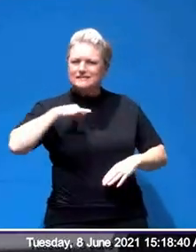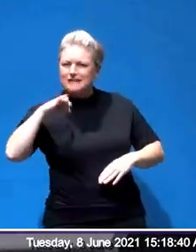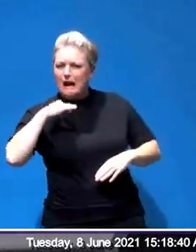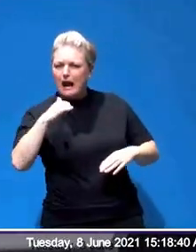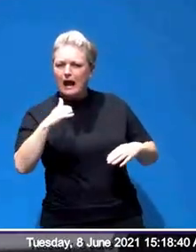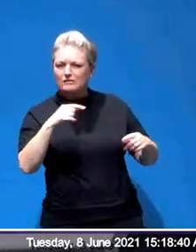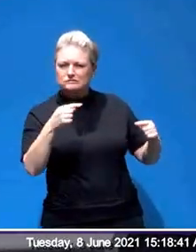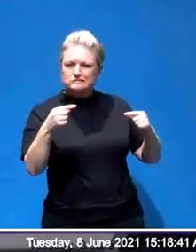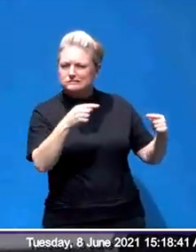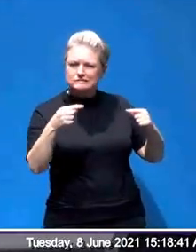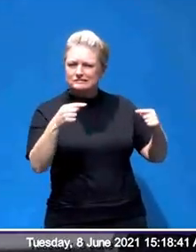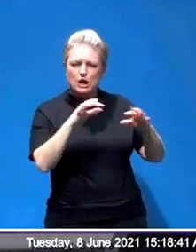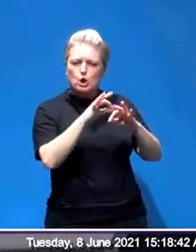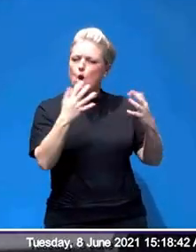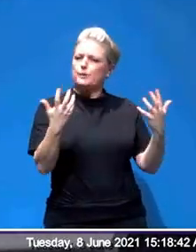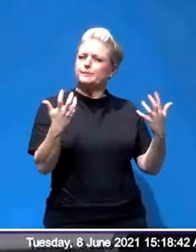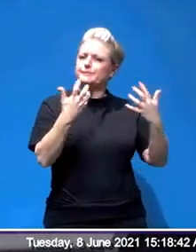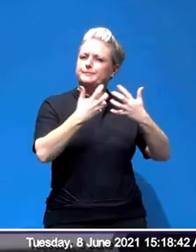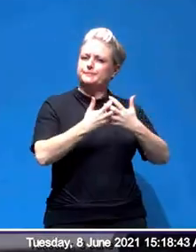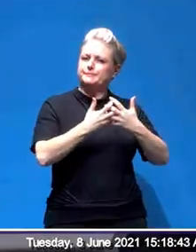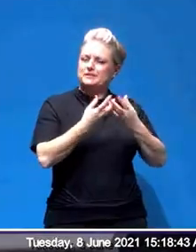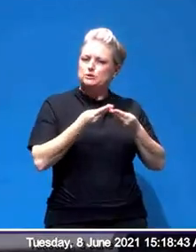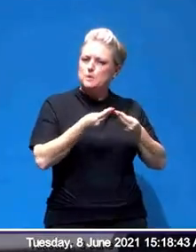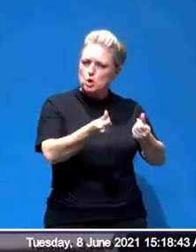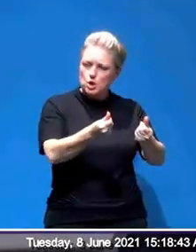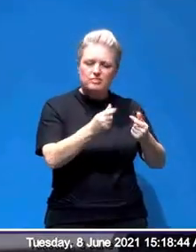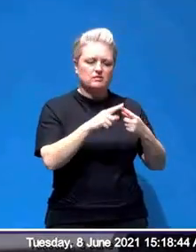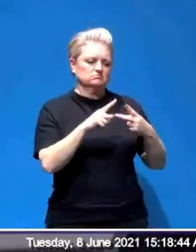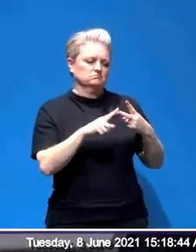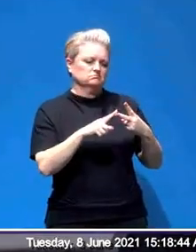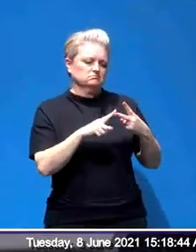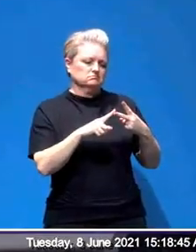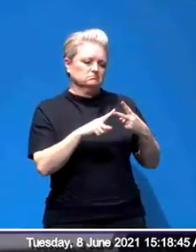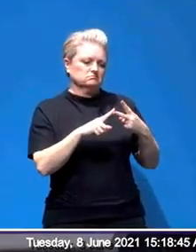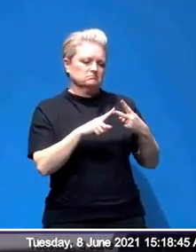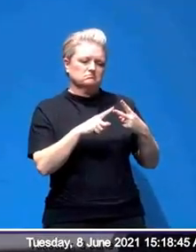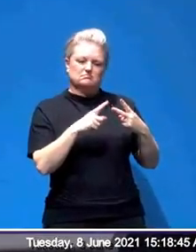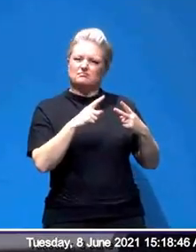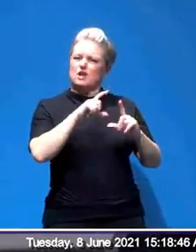that that site in particular needed some attention.